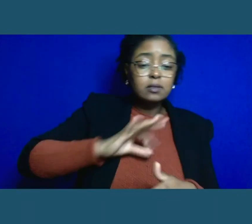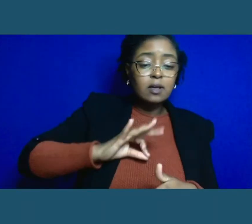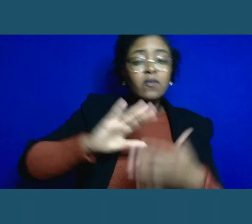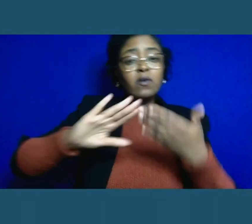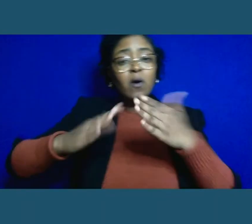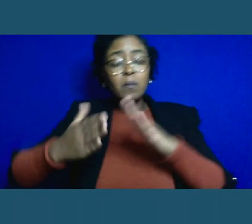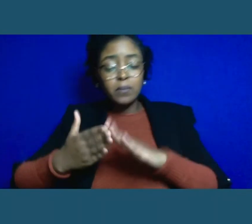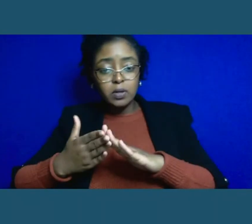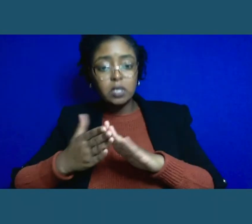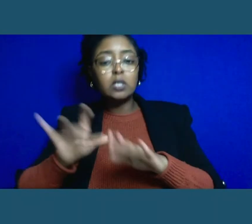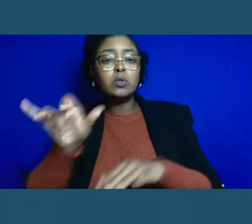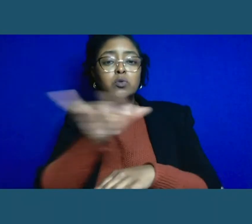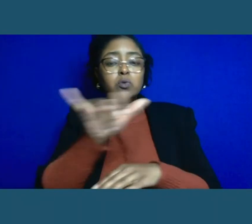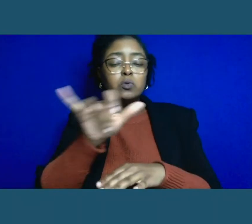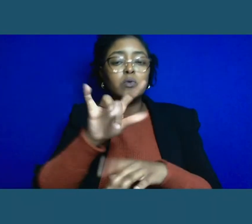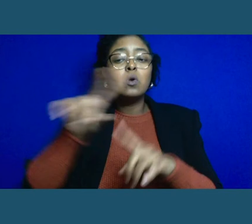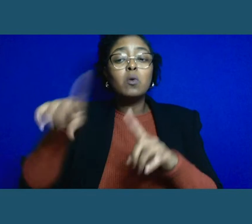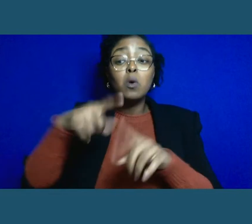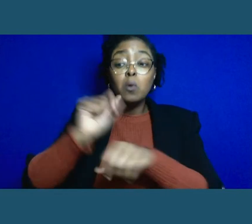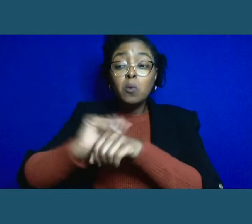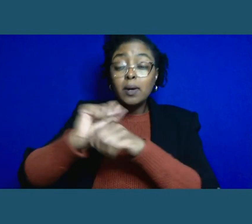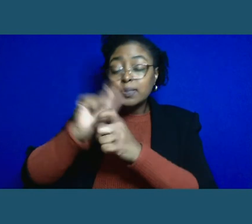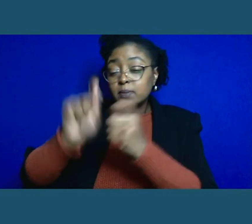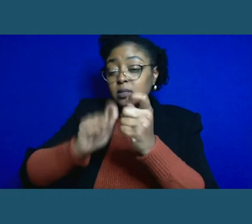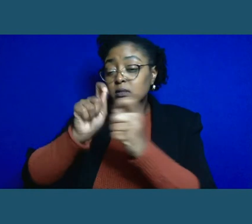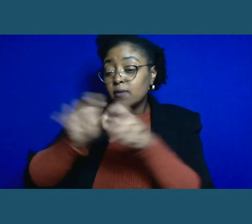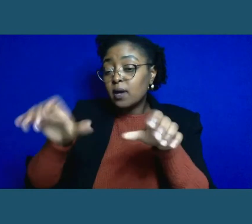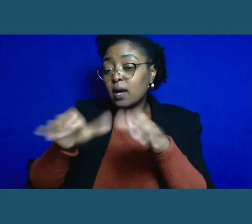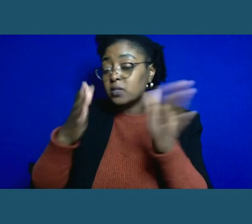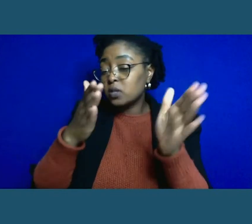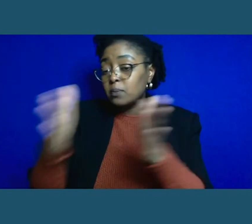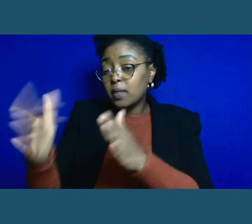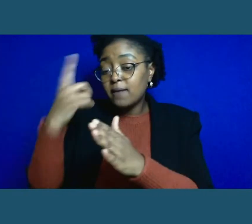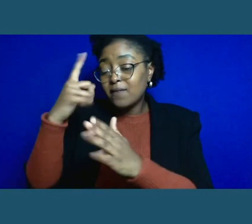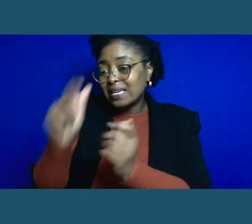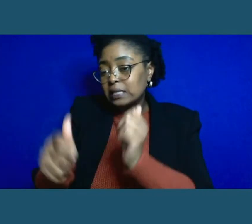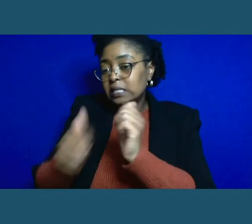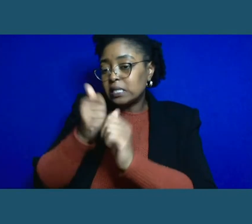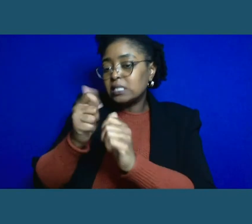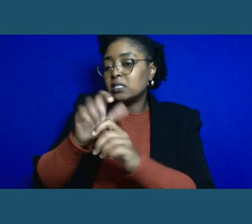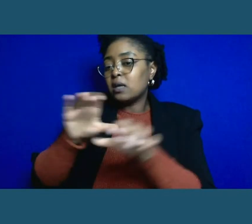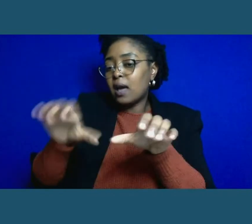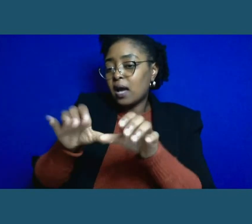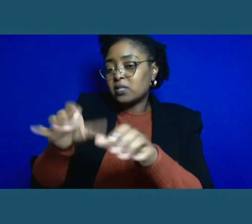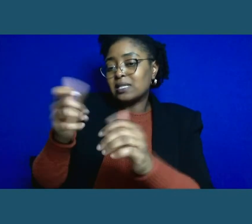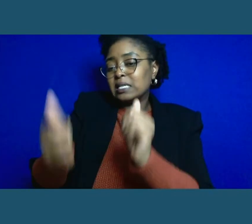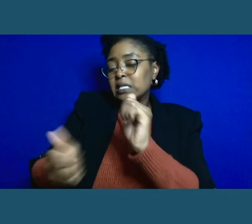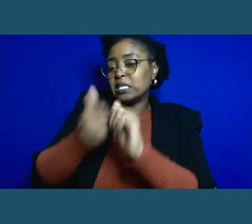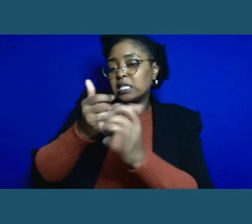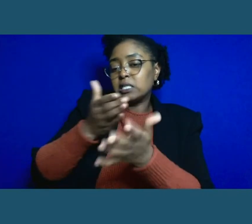of our staff. Um students and community along the way. So while we're working on the